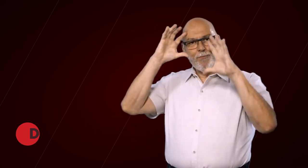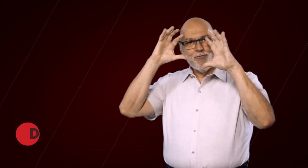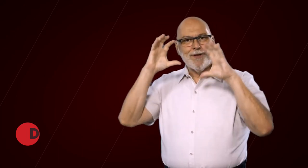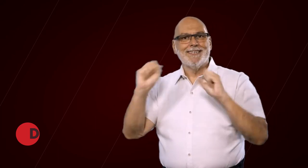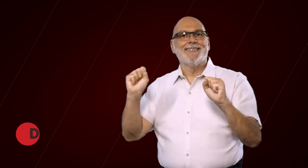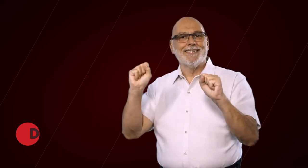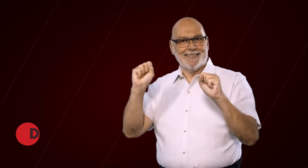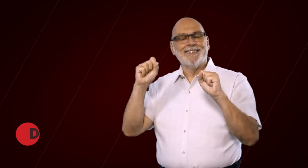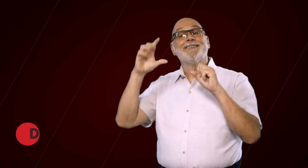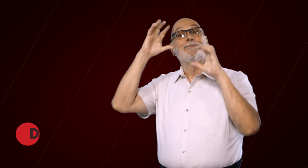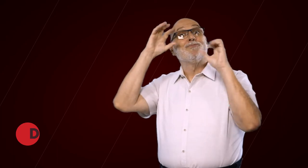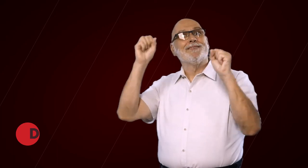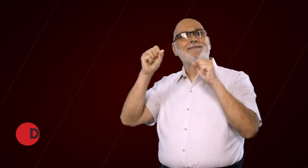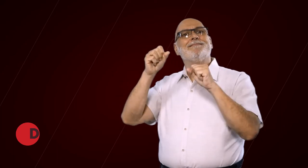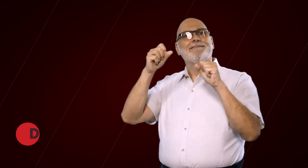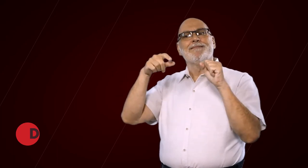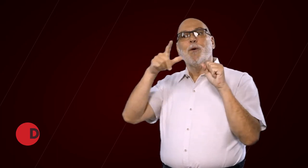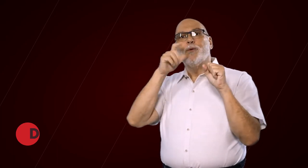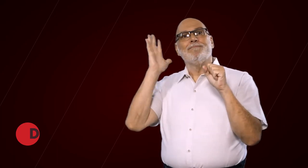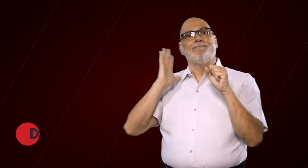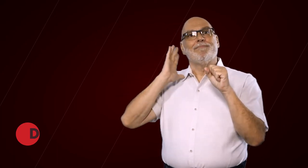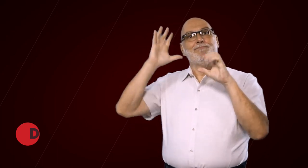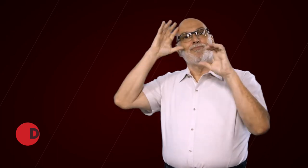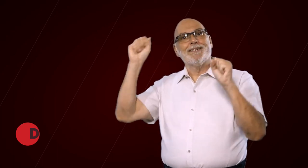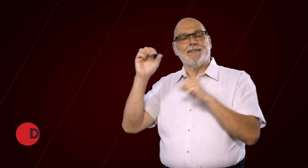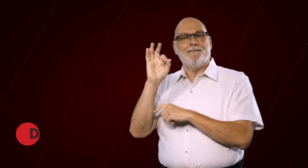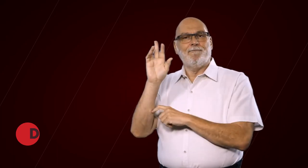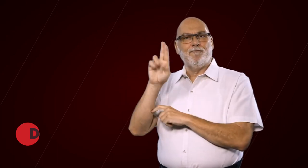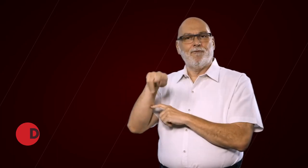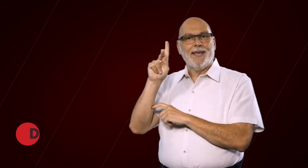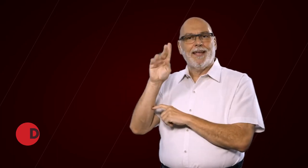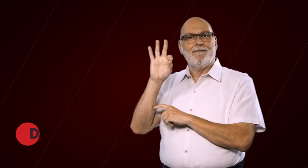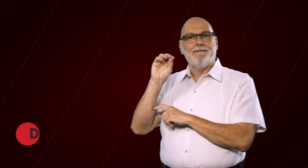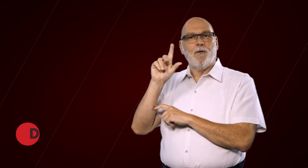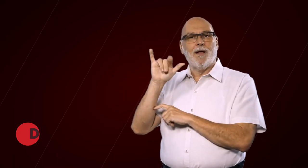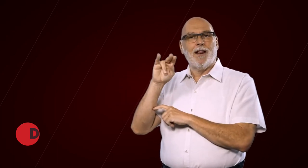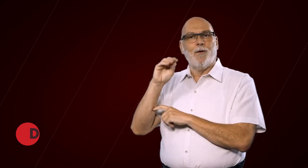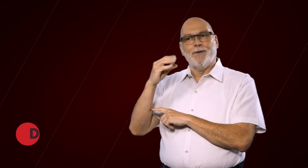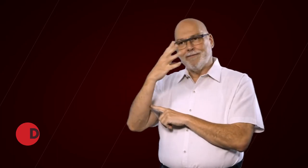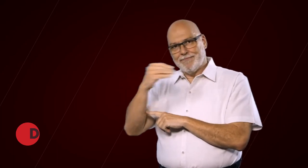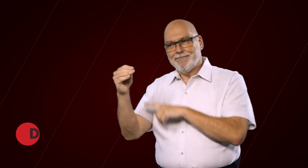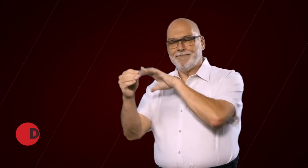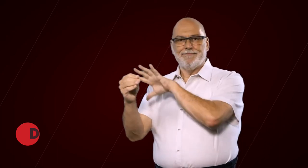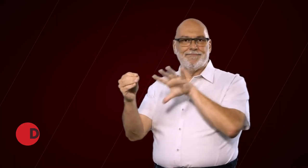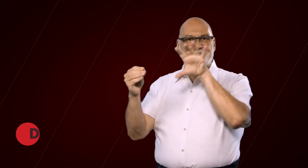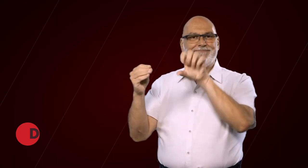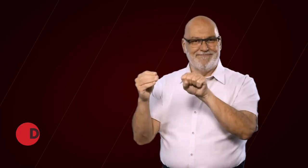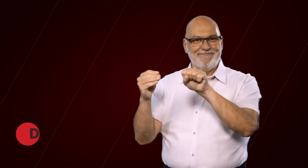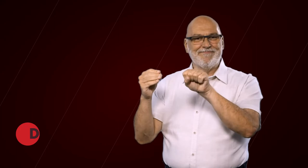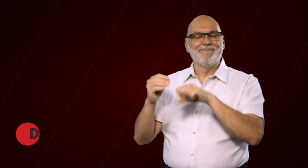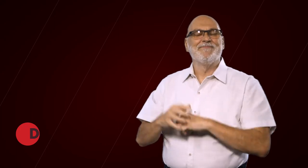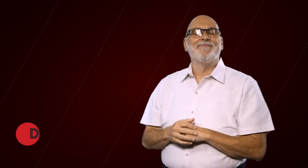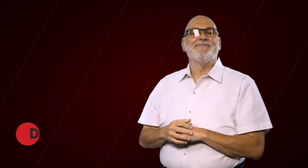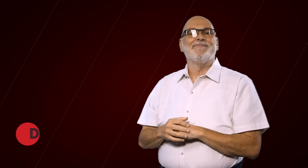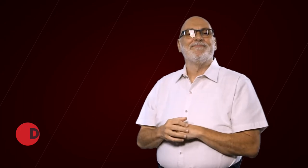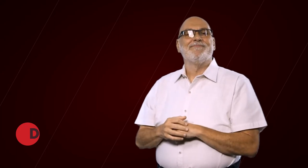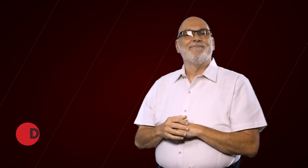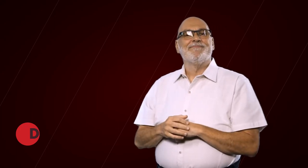replaced Frank Folino as CAD's new president.